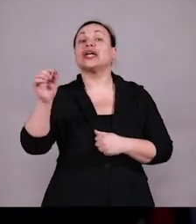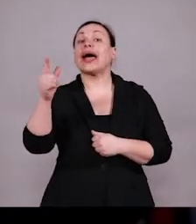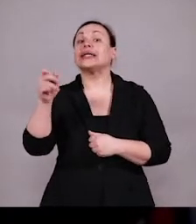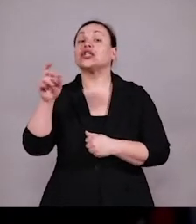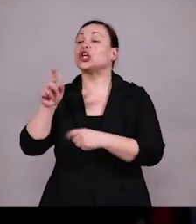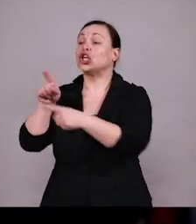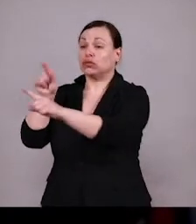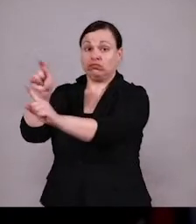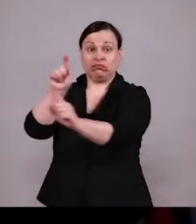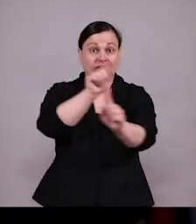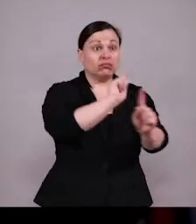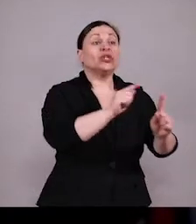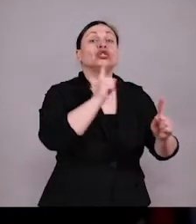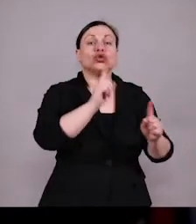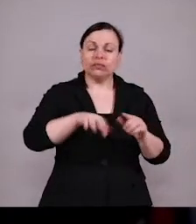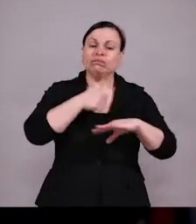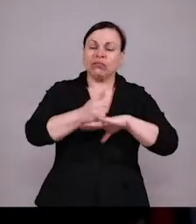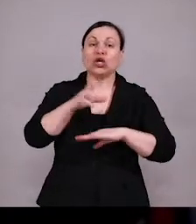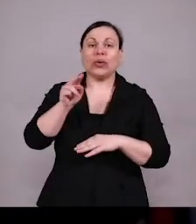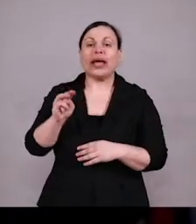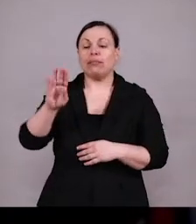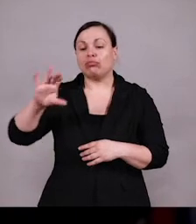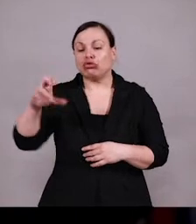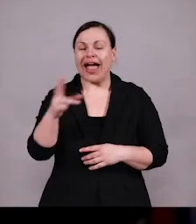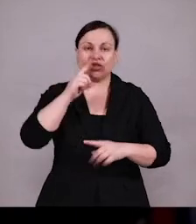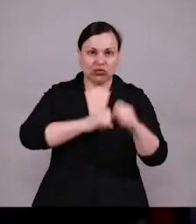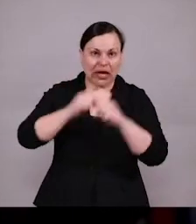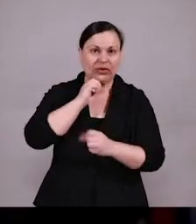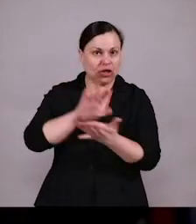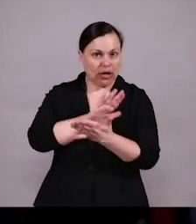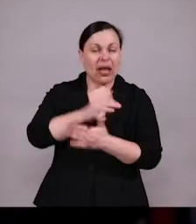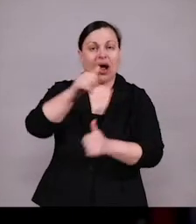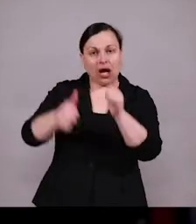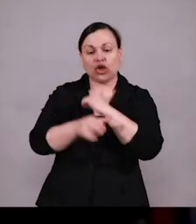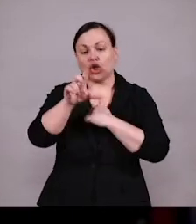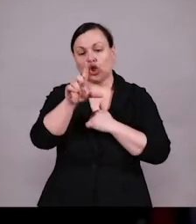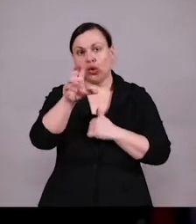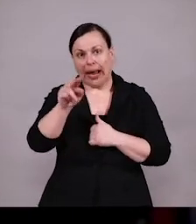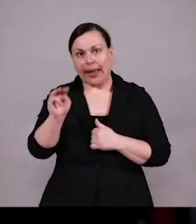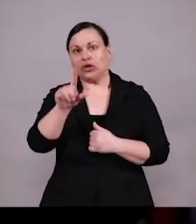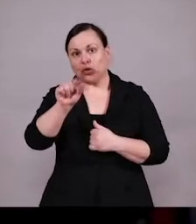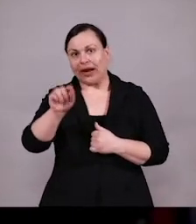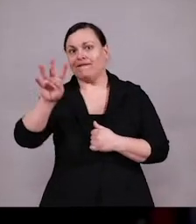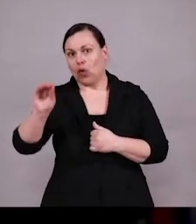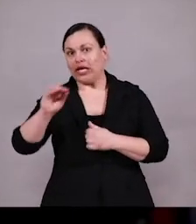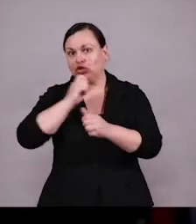to develop a UNM Branch Strategy Document under the UNM 2040 strategic planning process.